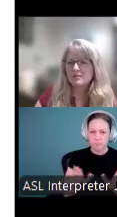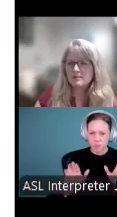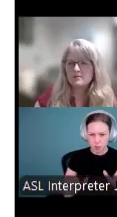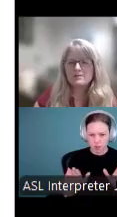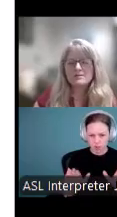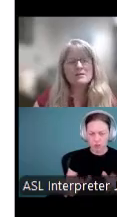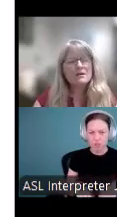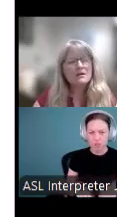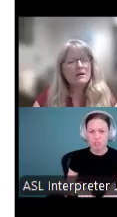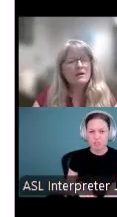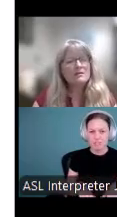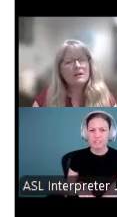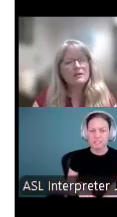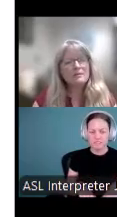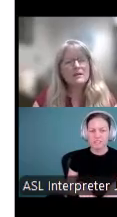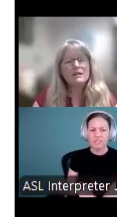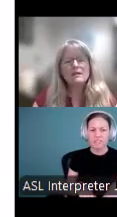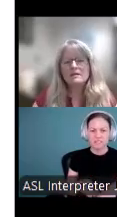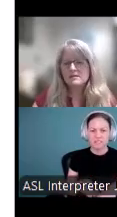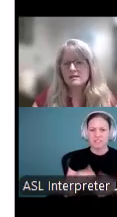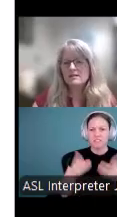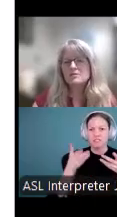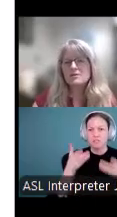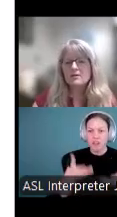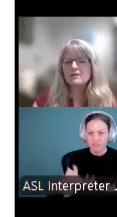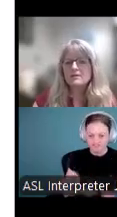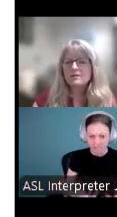their muscles are developing, and as they get stronger, then